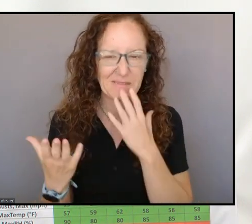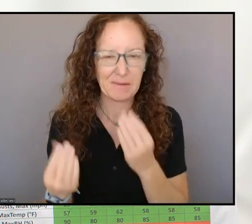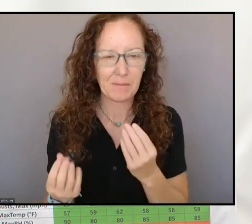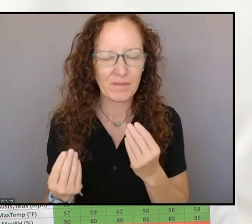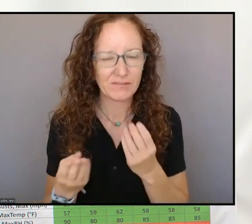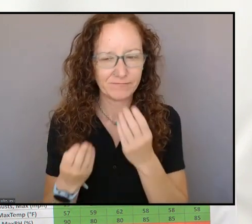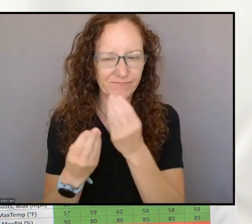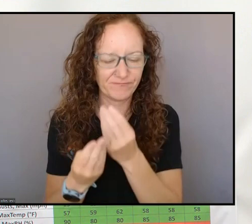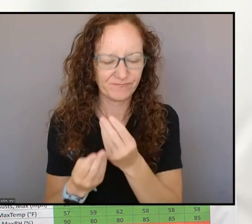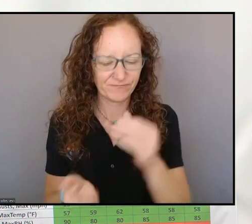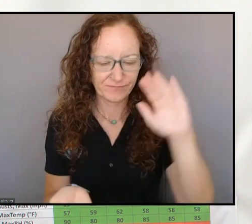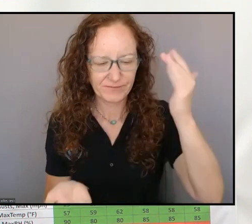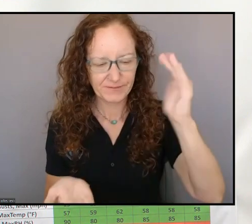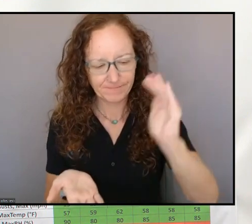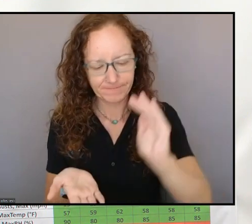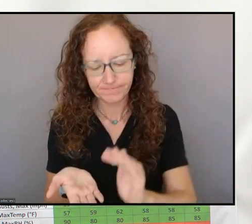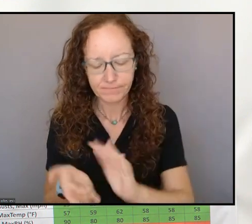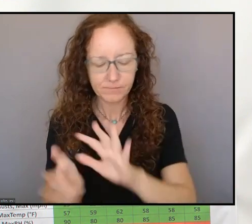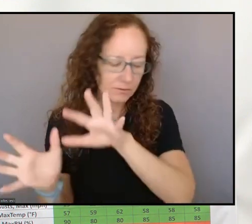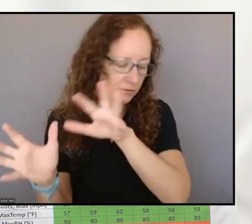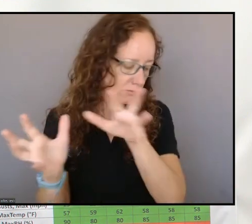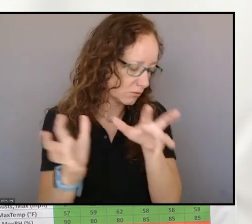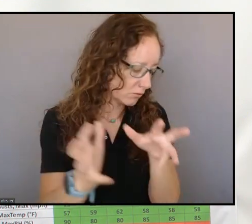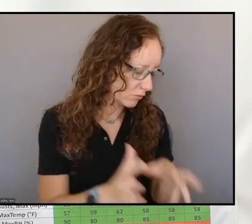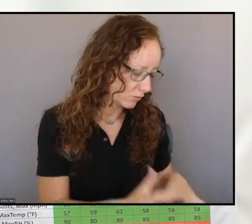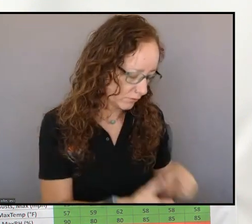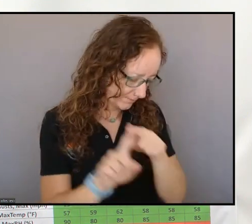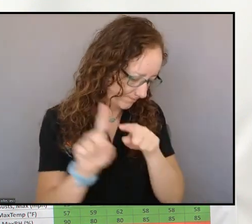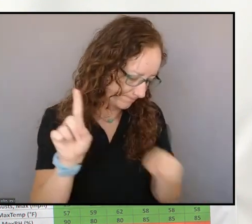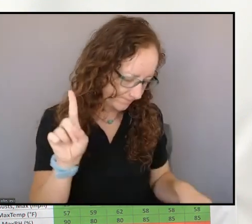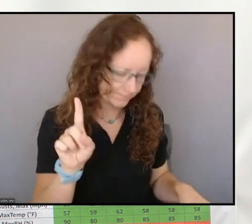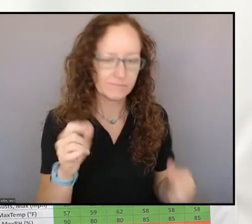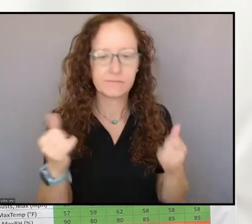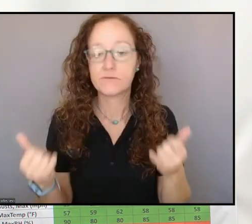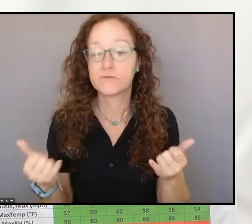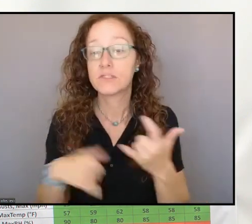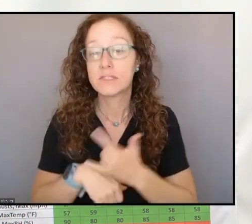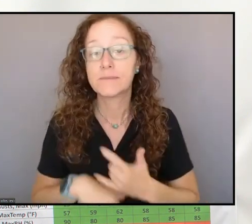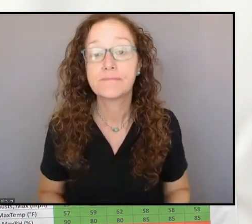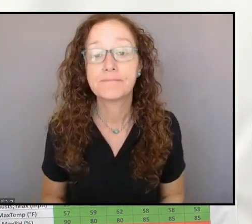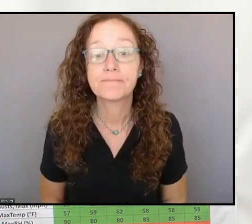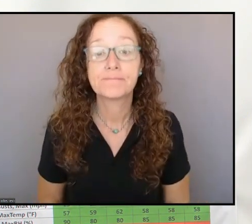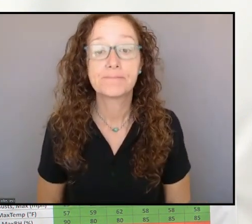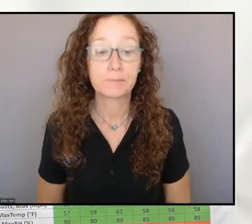state of New Mexico today. So, just thought I'd show this. I